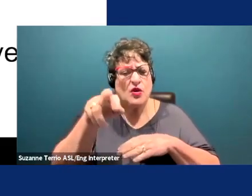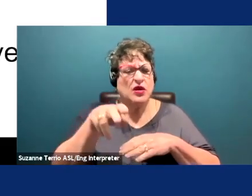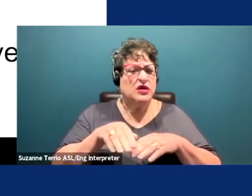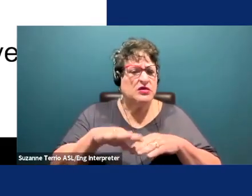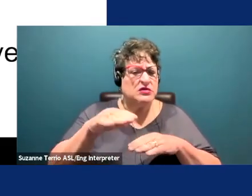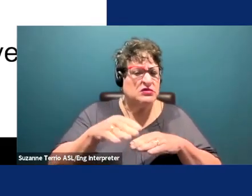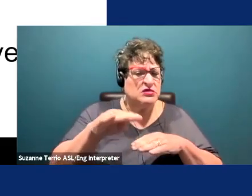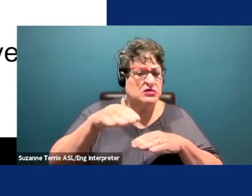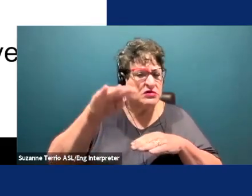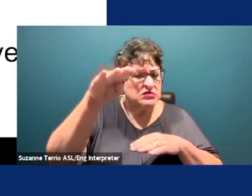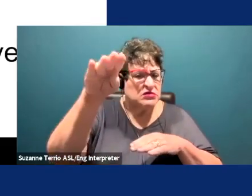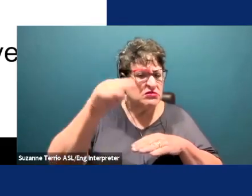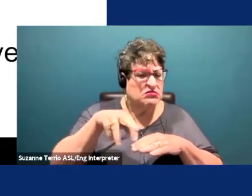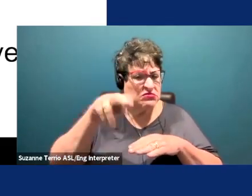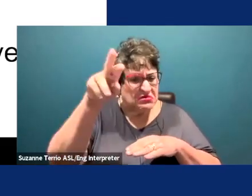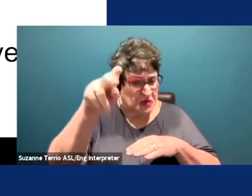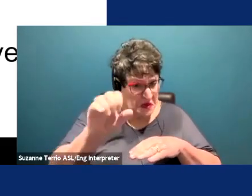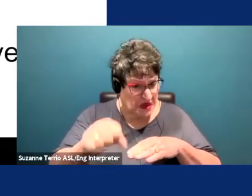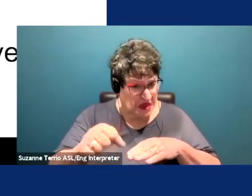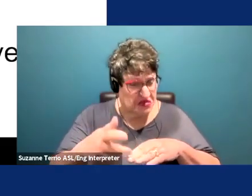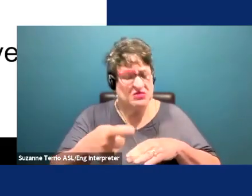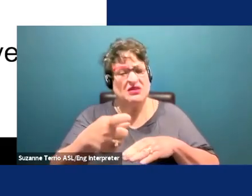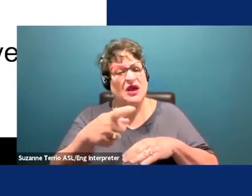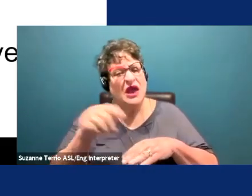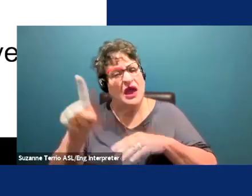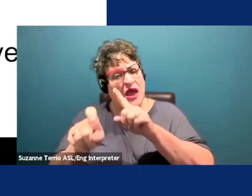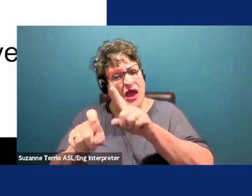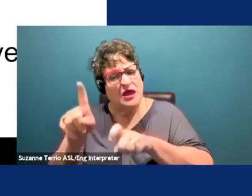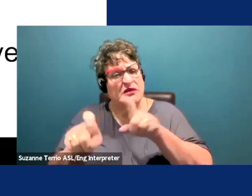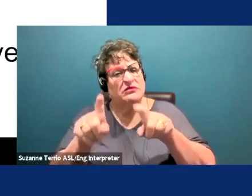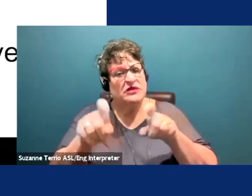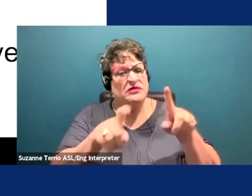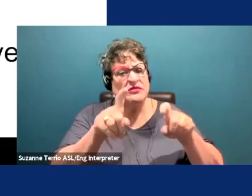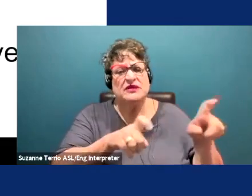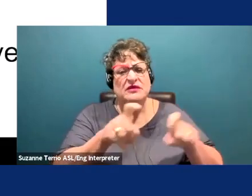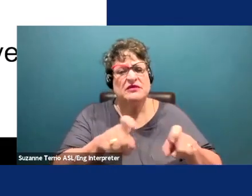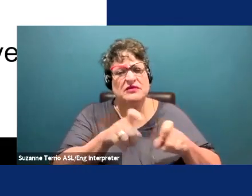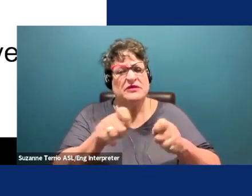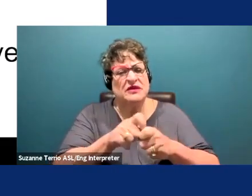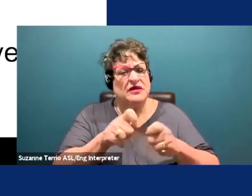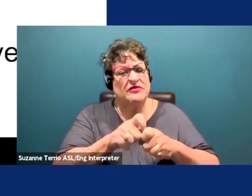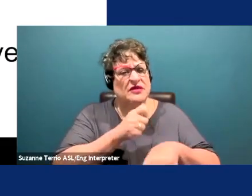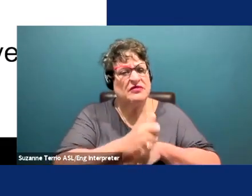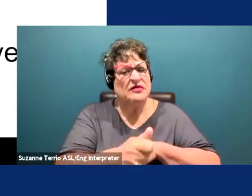And ask them about specific allegations that CPS has against them, even if they're not true.